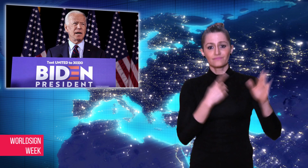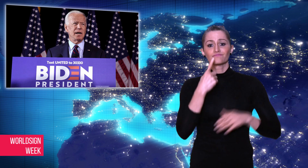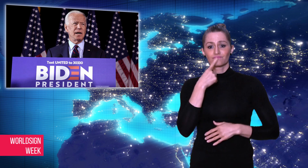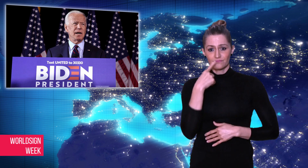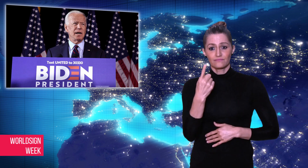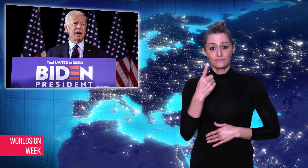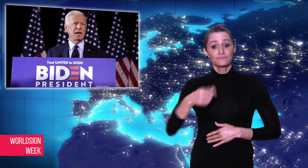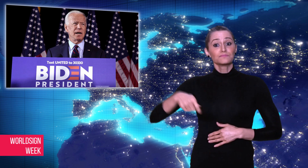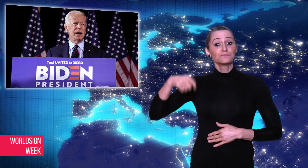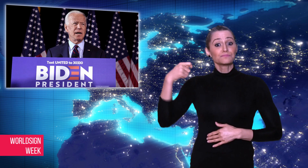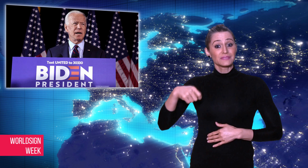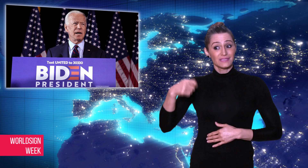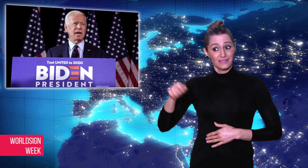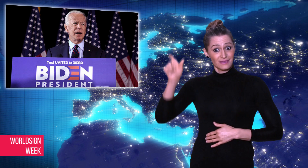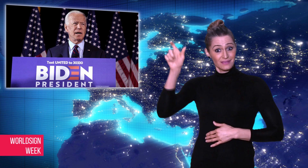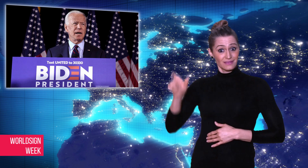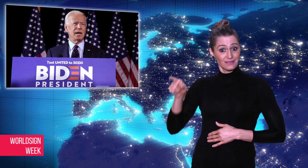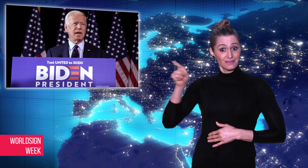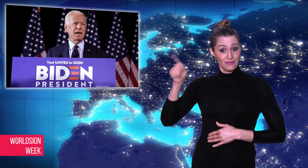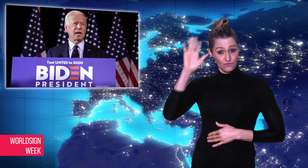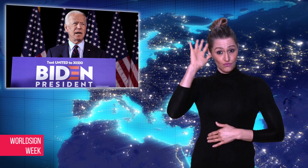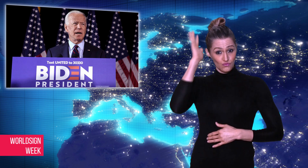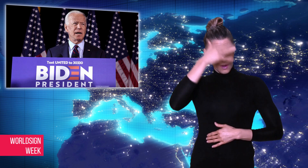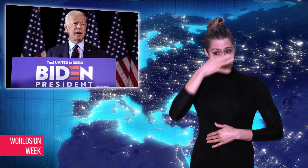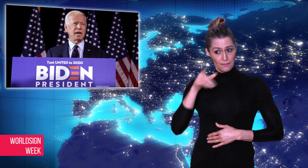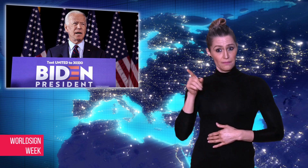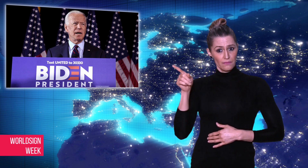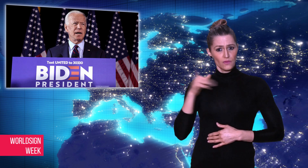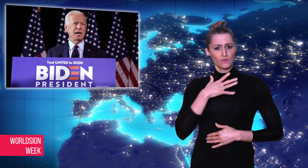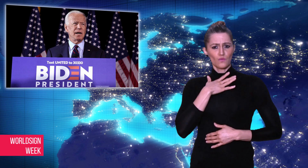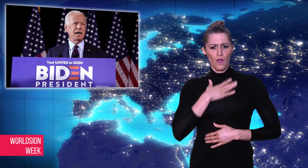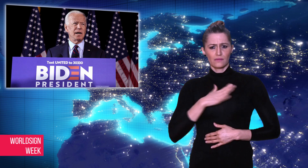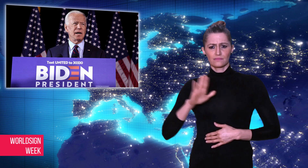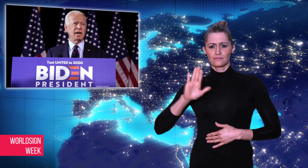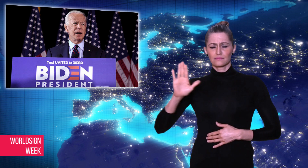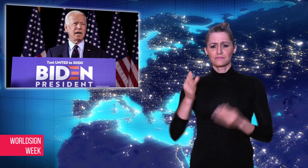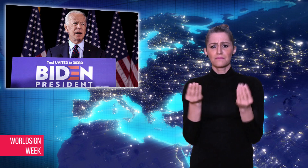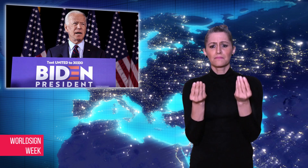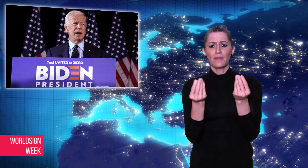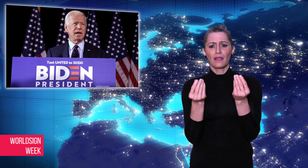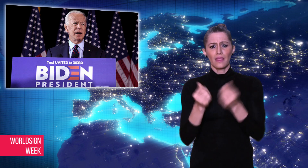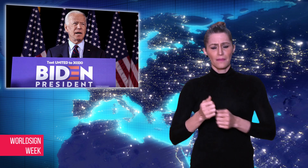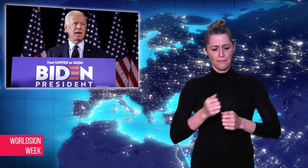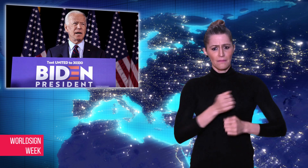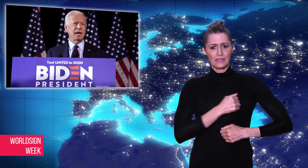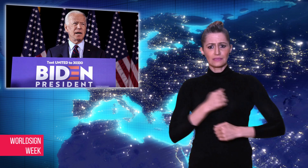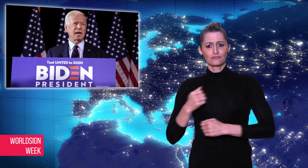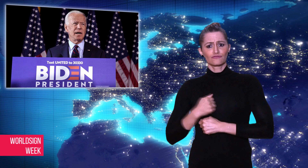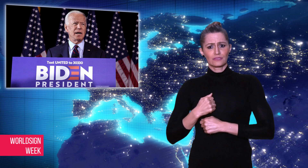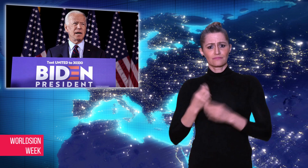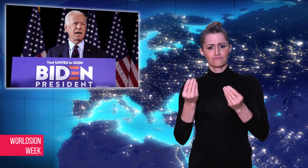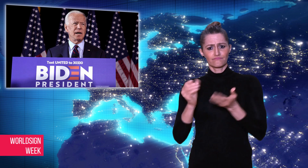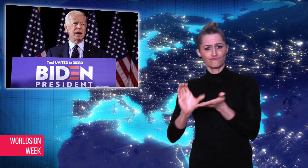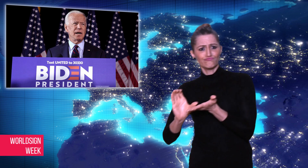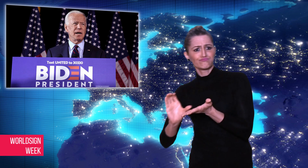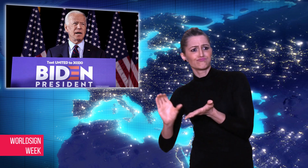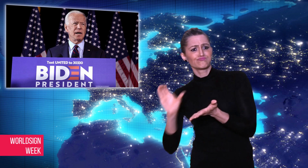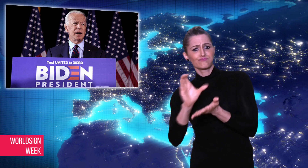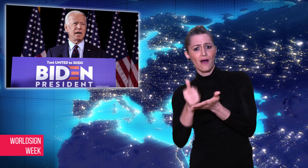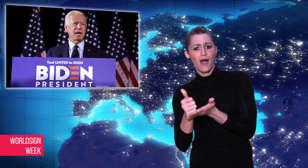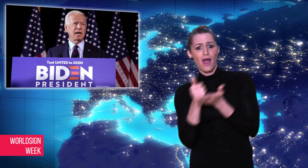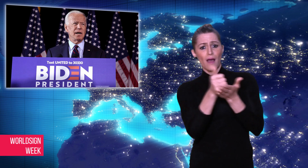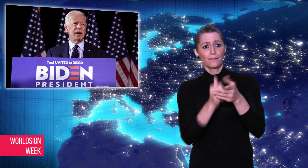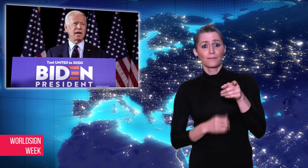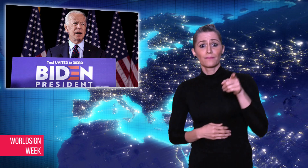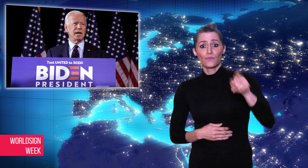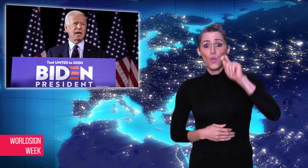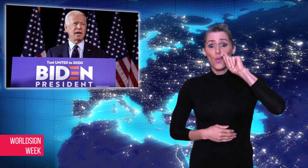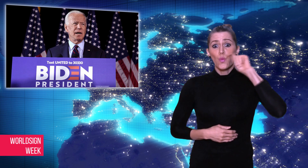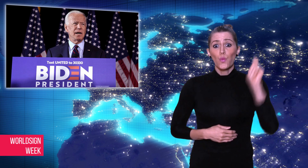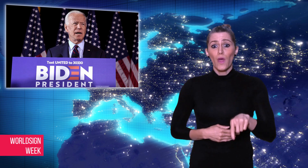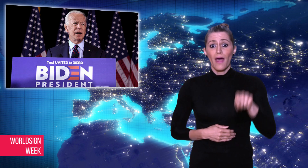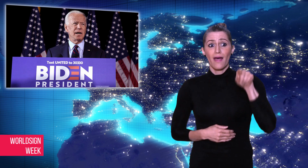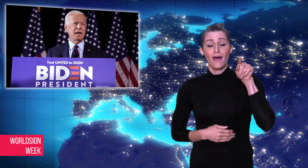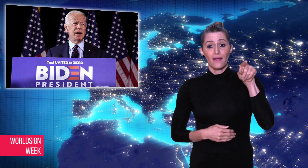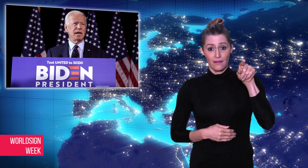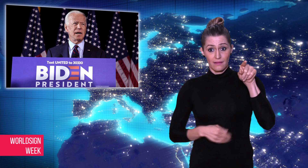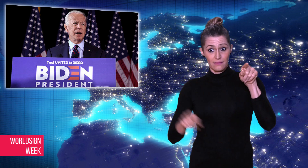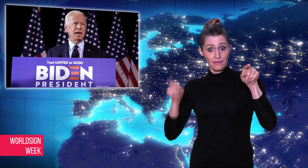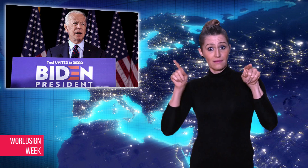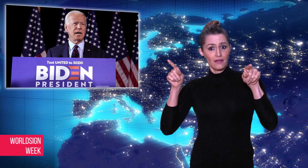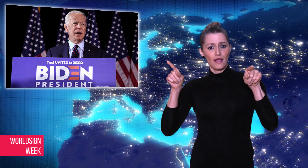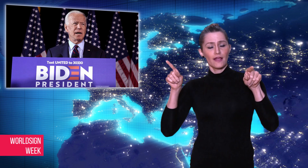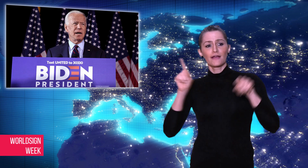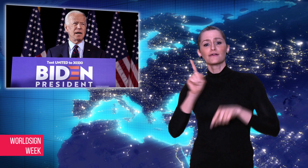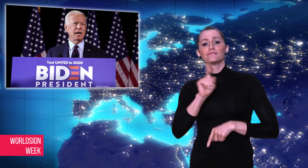representatives indicated that President Donald Trump